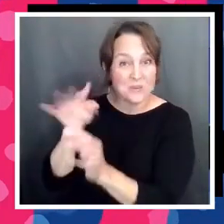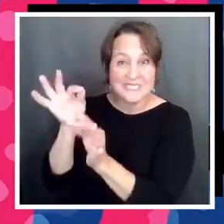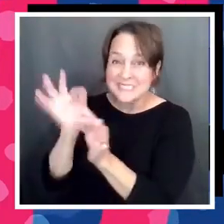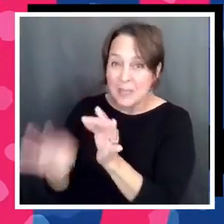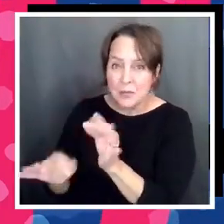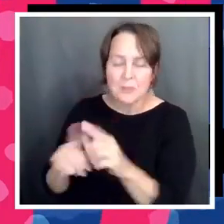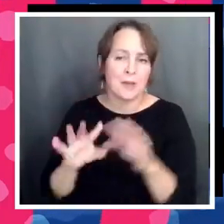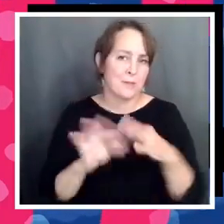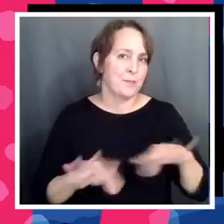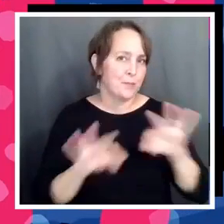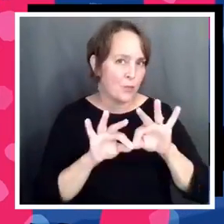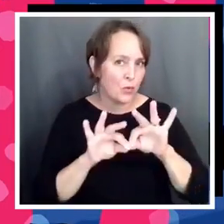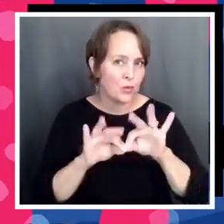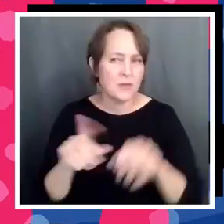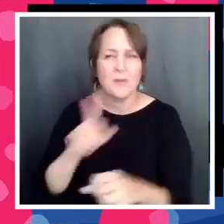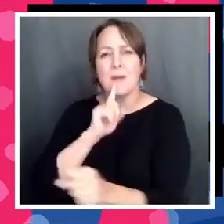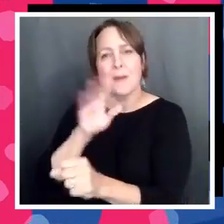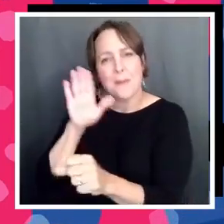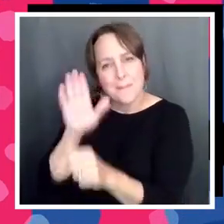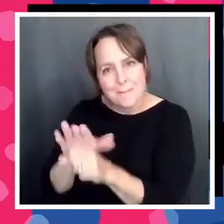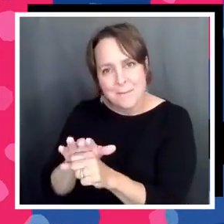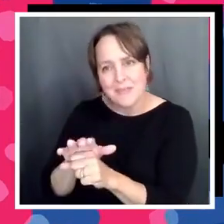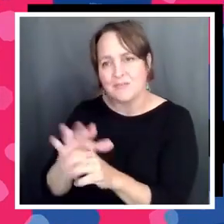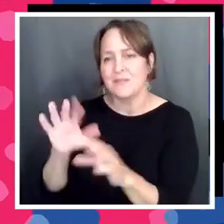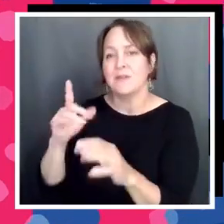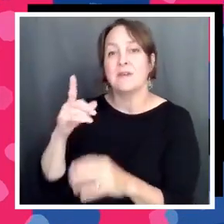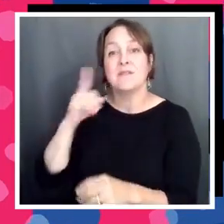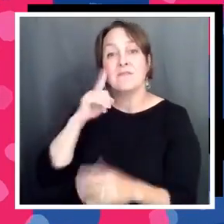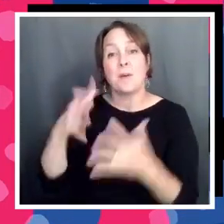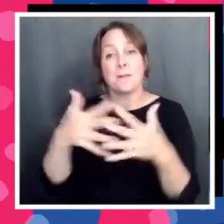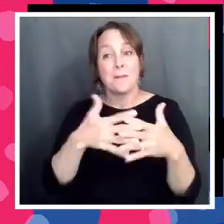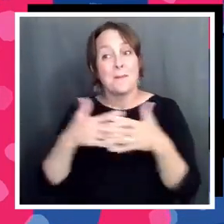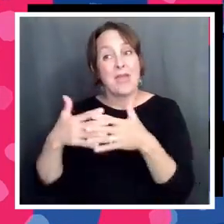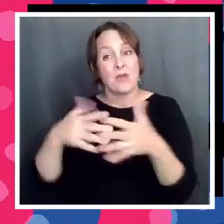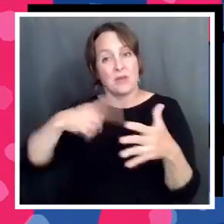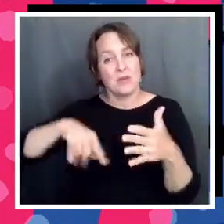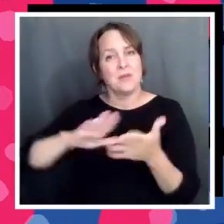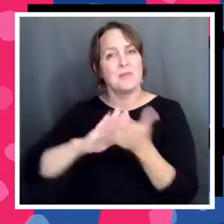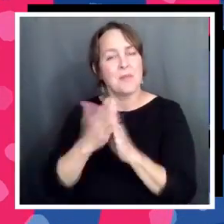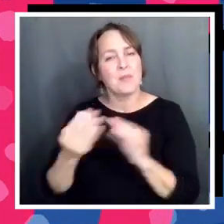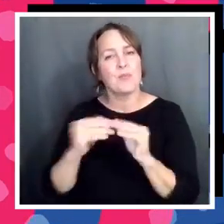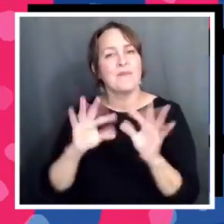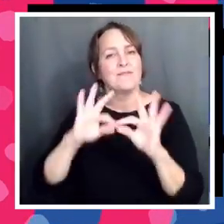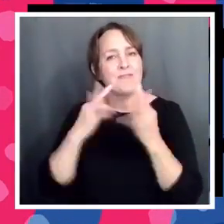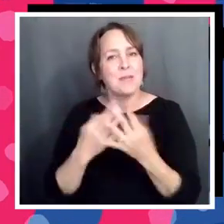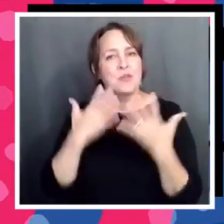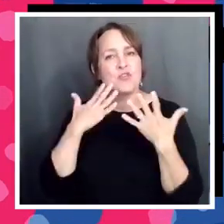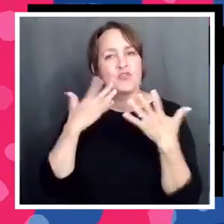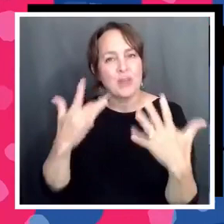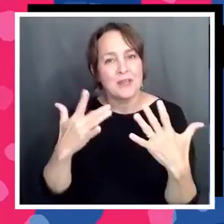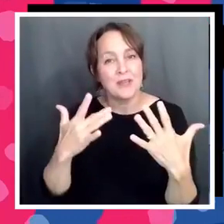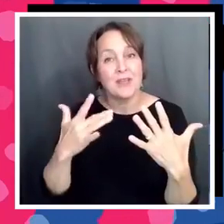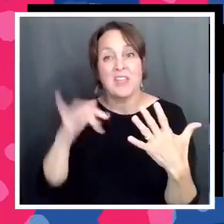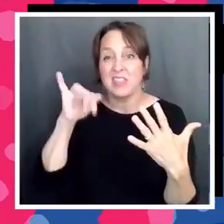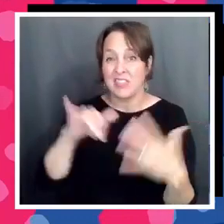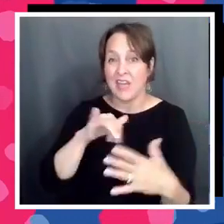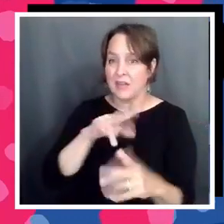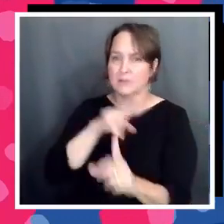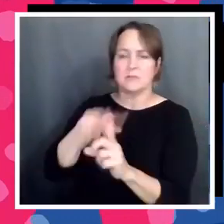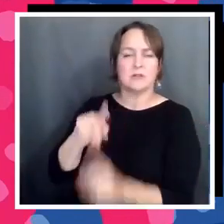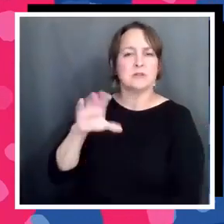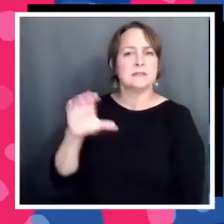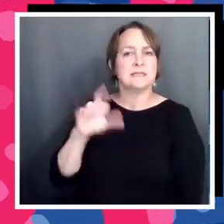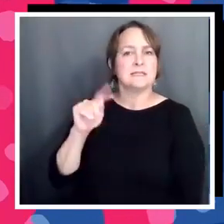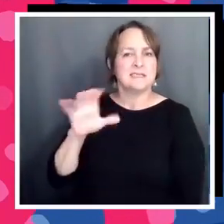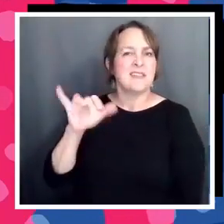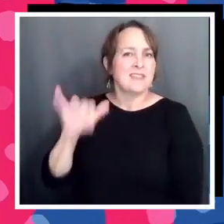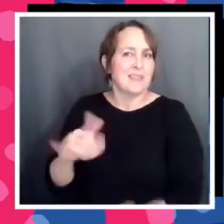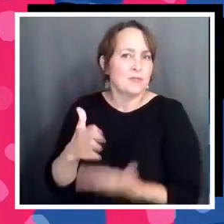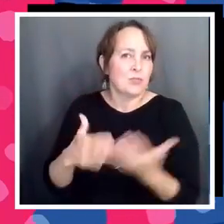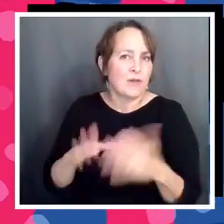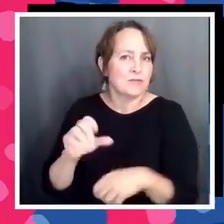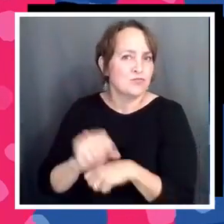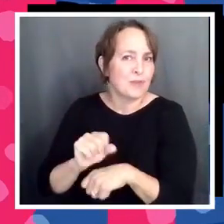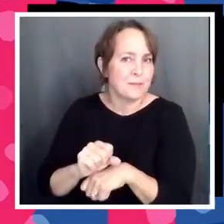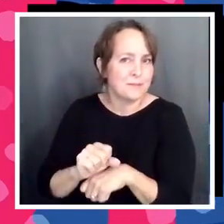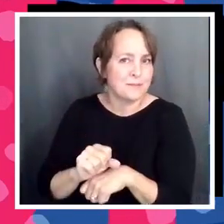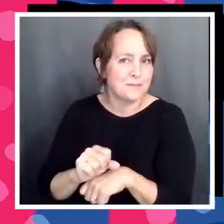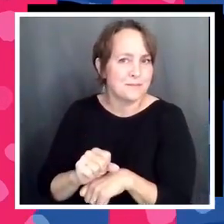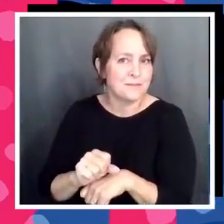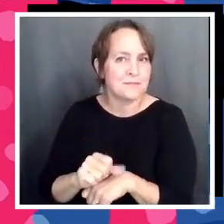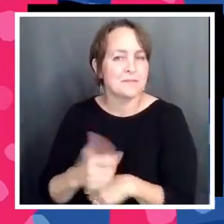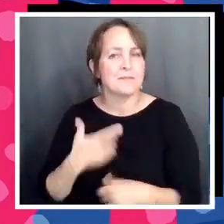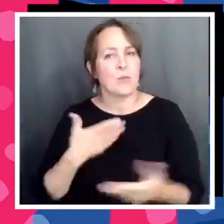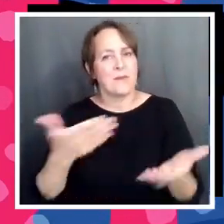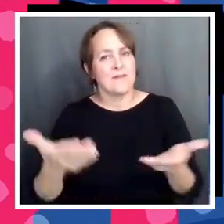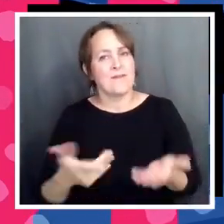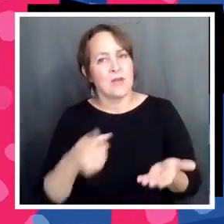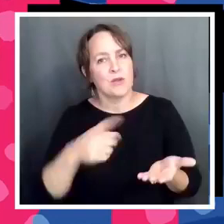THANK YOU KRISTIN AND MOMS